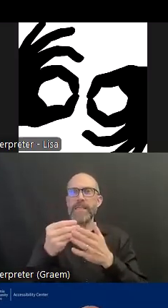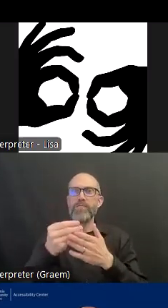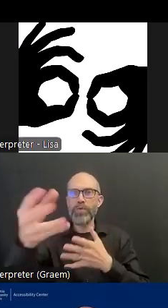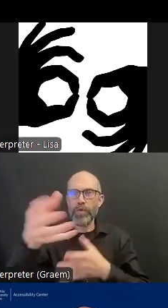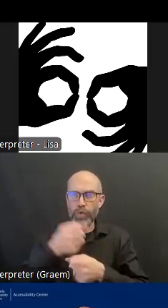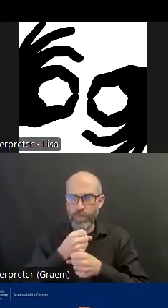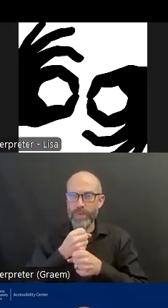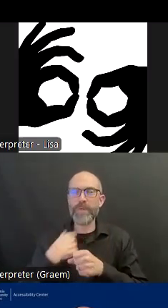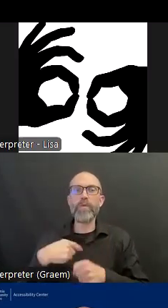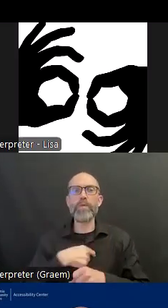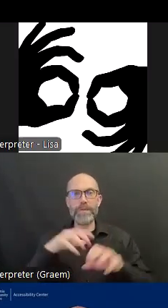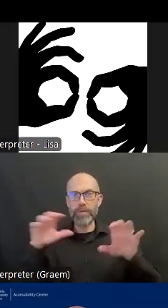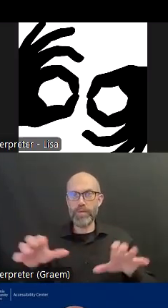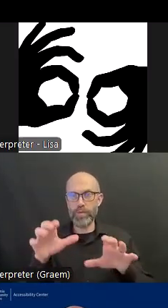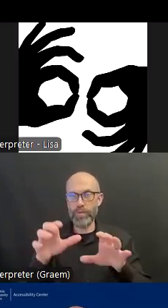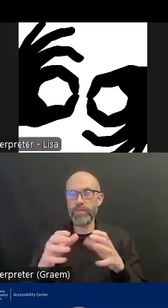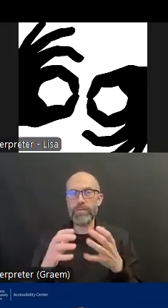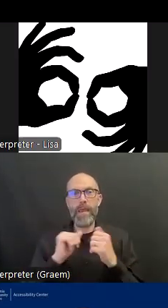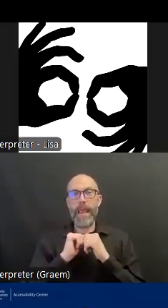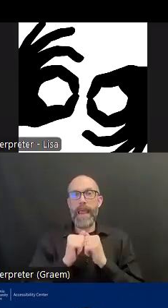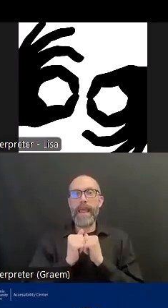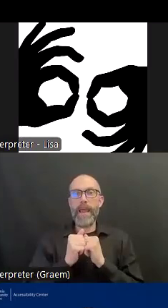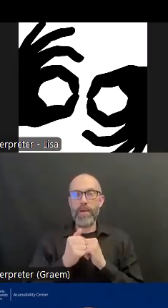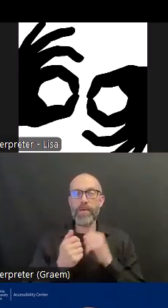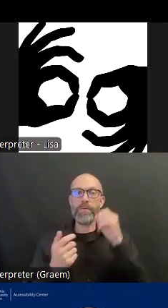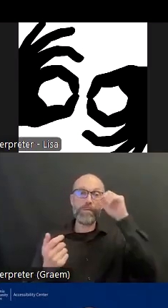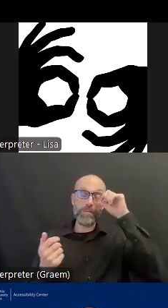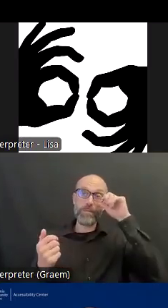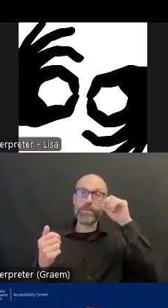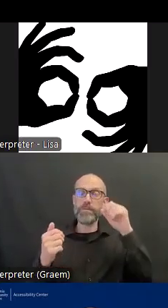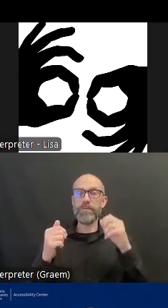So the way you do it is all the different ways that technology